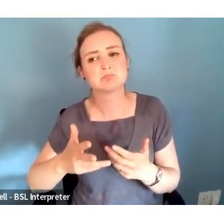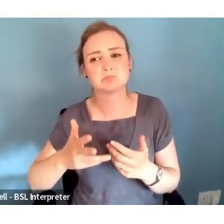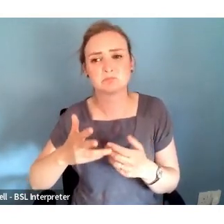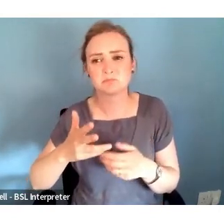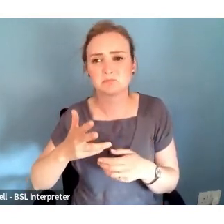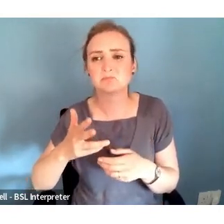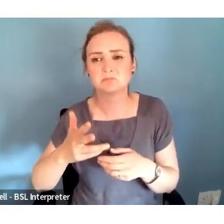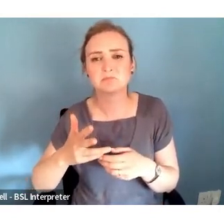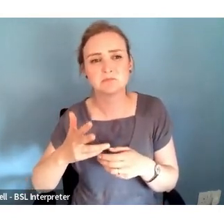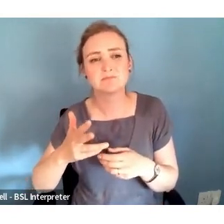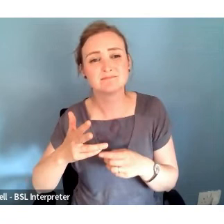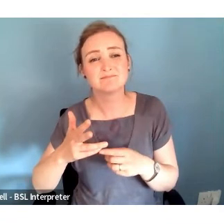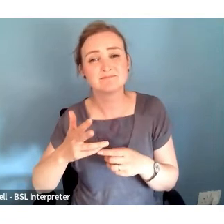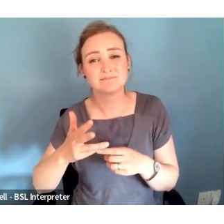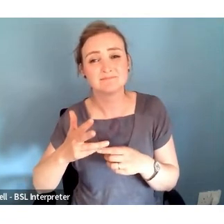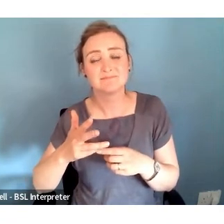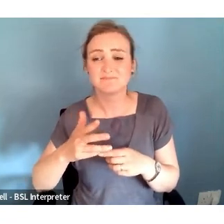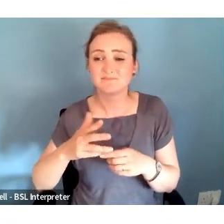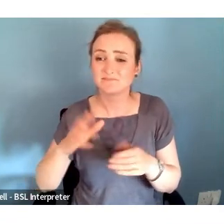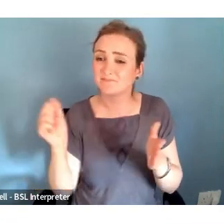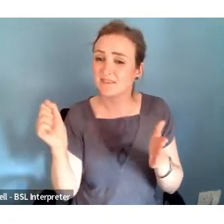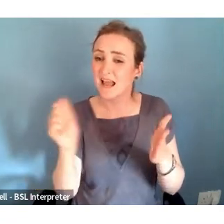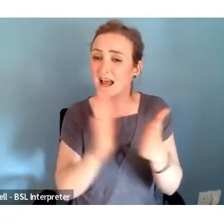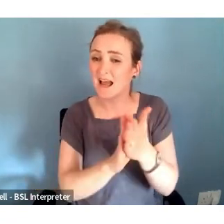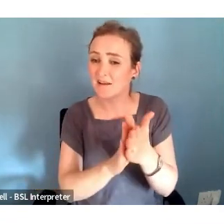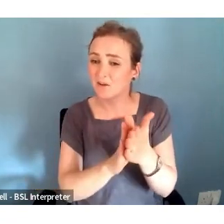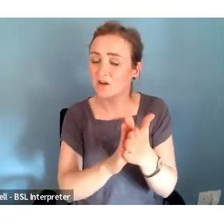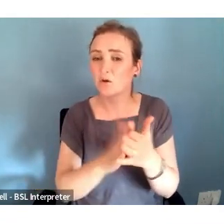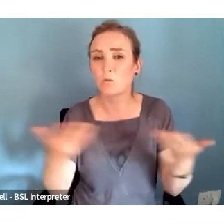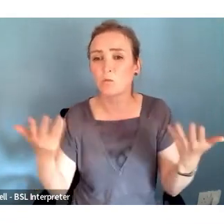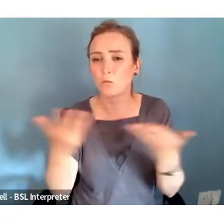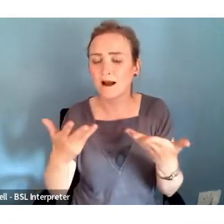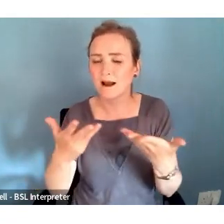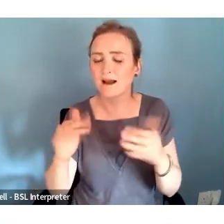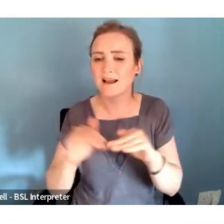advertising on Evenbreak if they didn't want disabled candidates. This is a